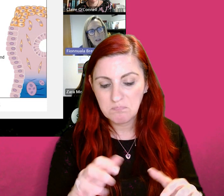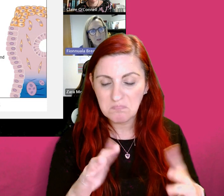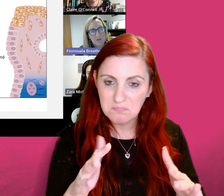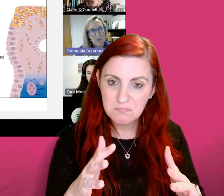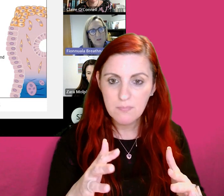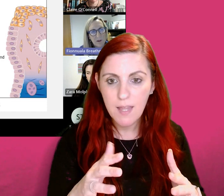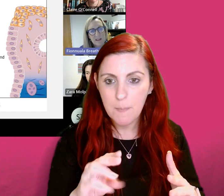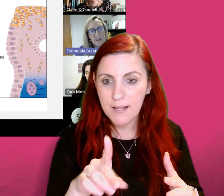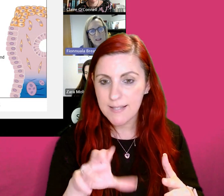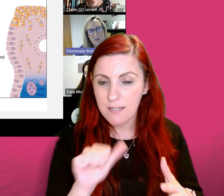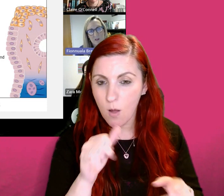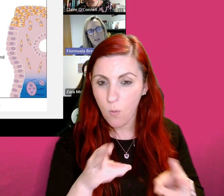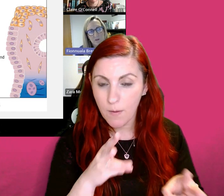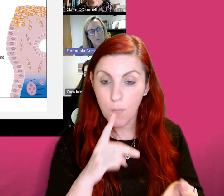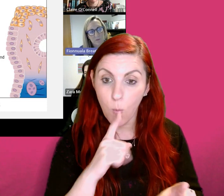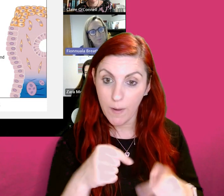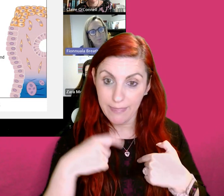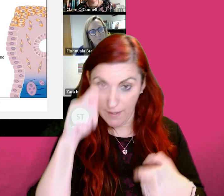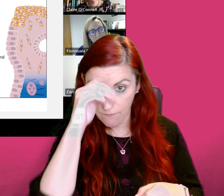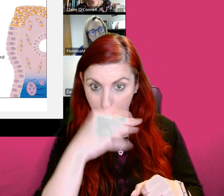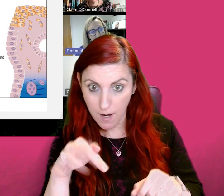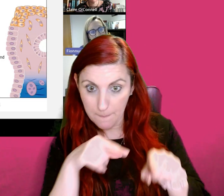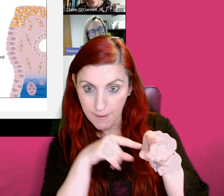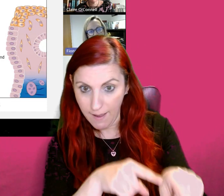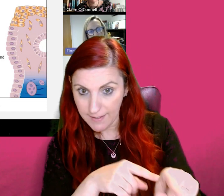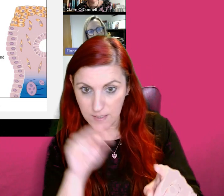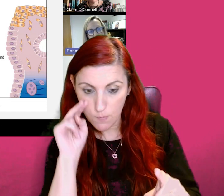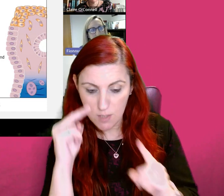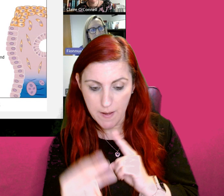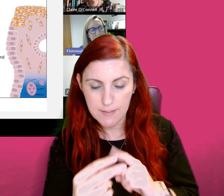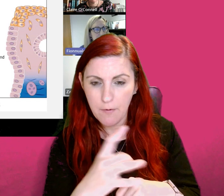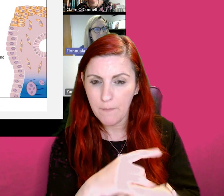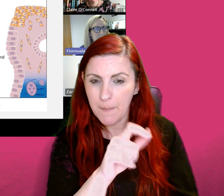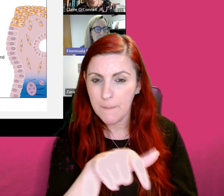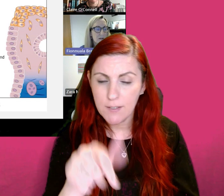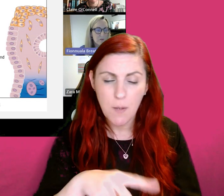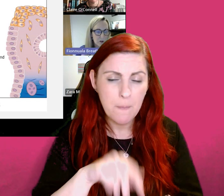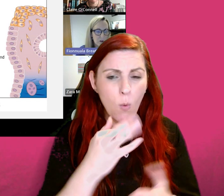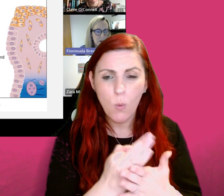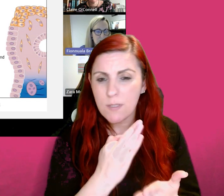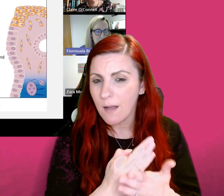know that from a compliance perspective patients are most likely and and we've heard this back